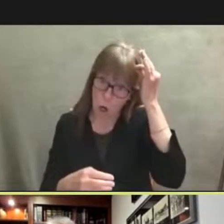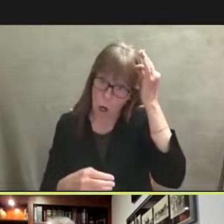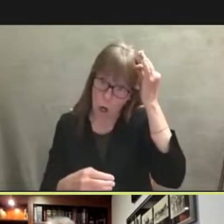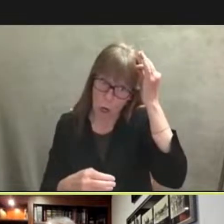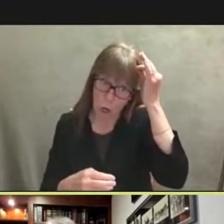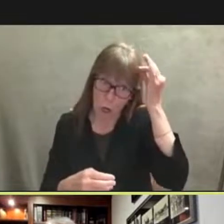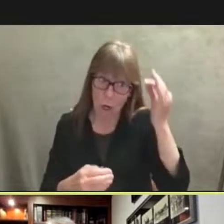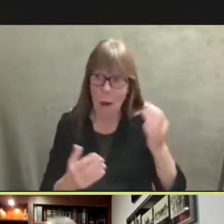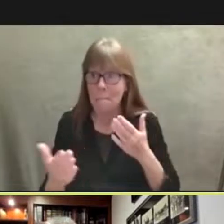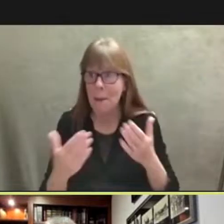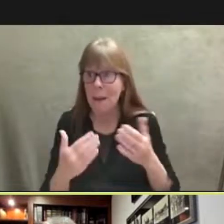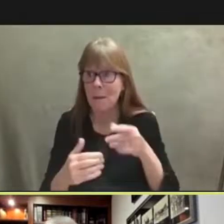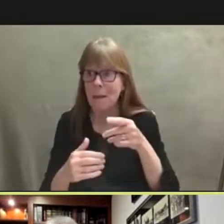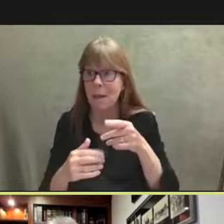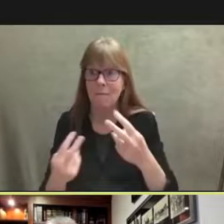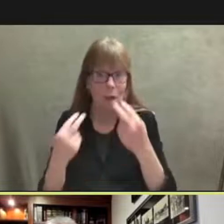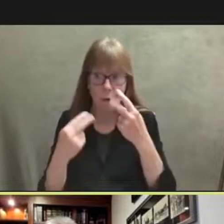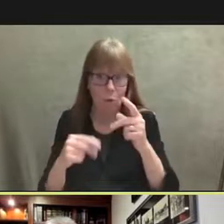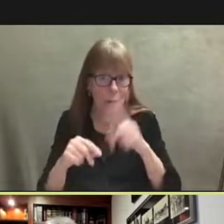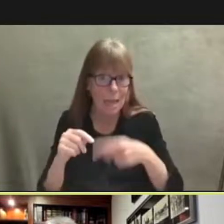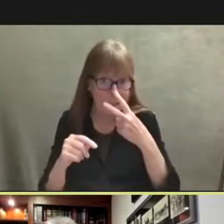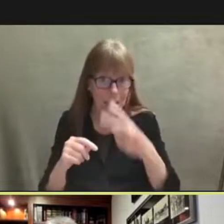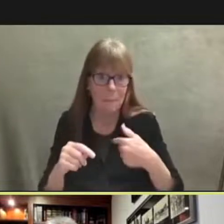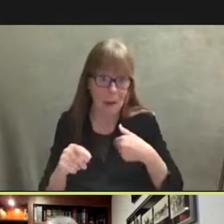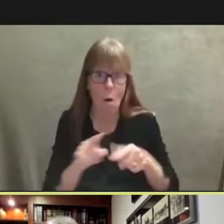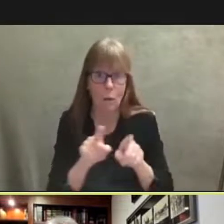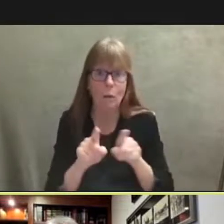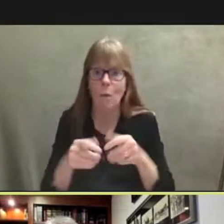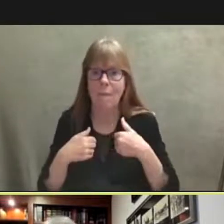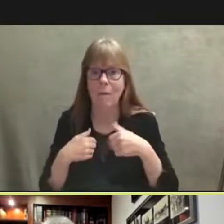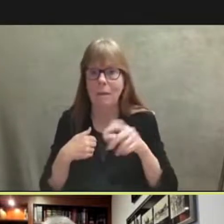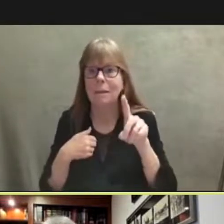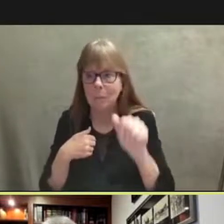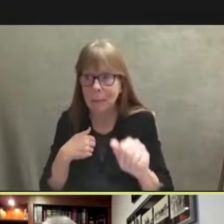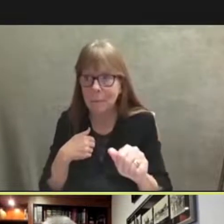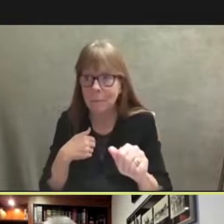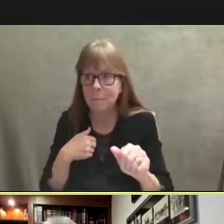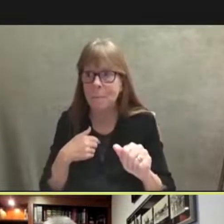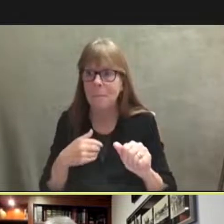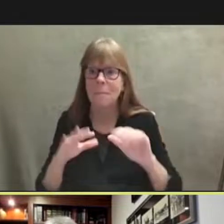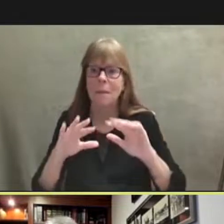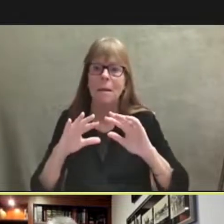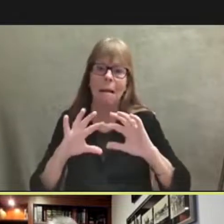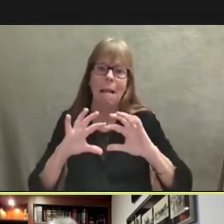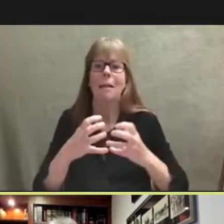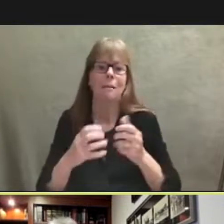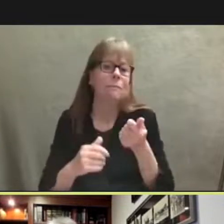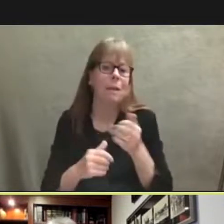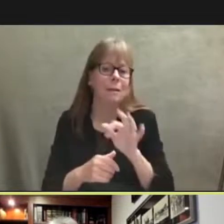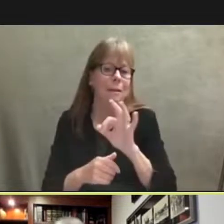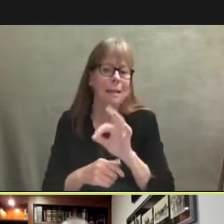video is that I am a person with a disability, class of 1996. I sustained a spinal cord injury